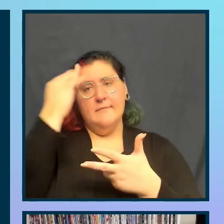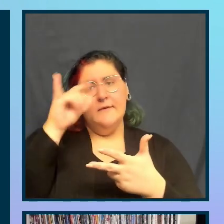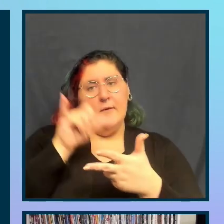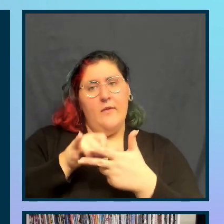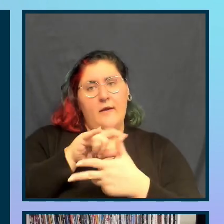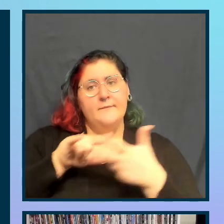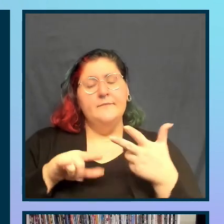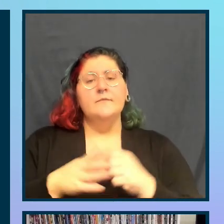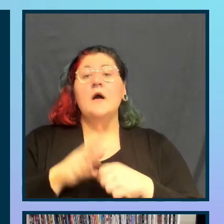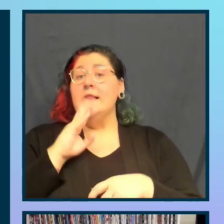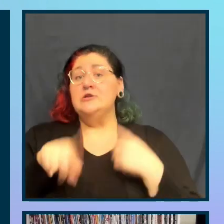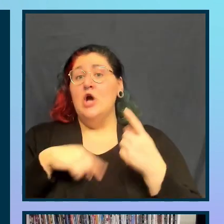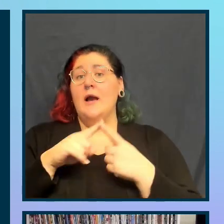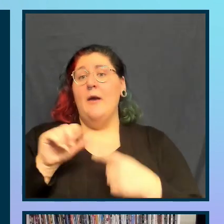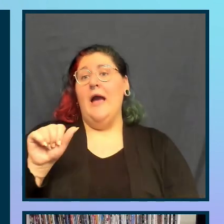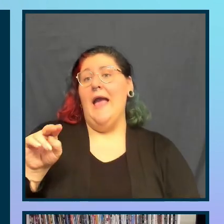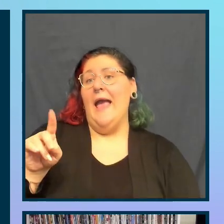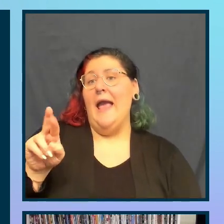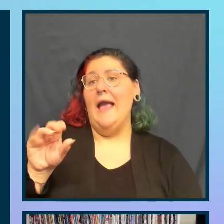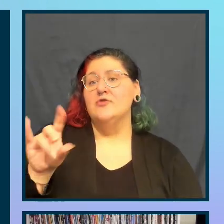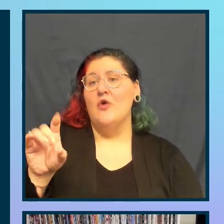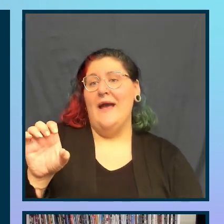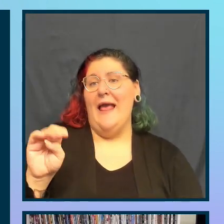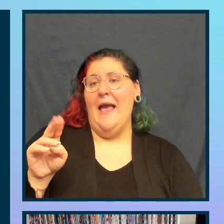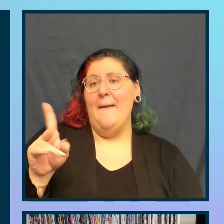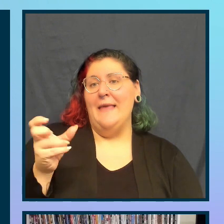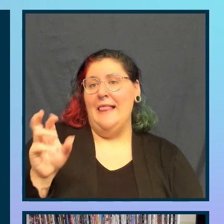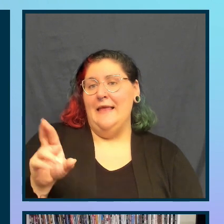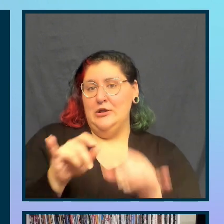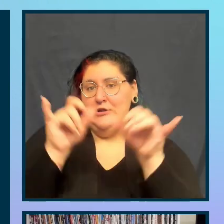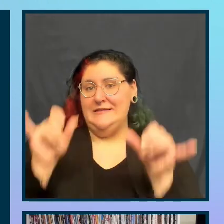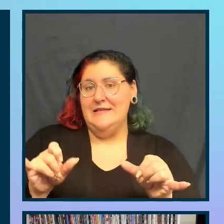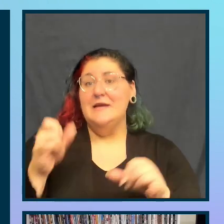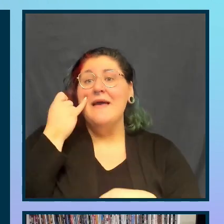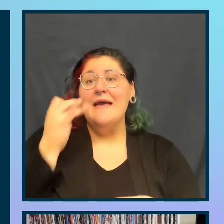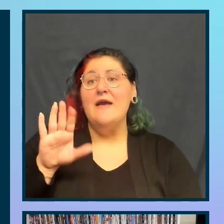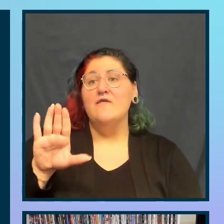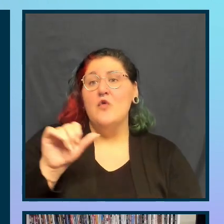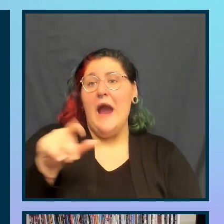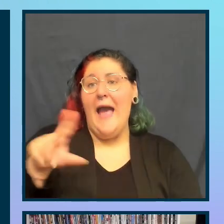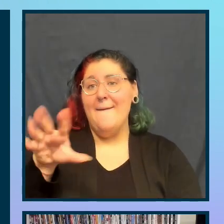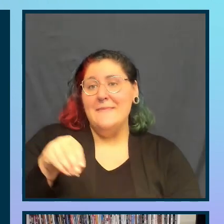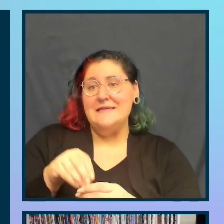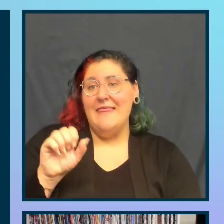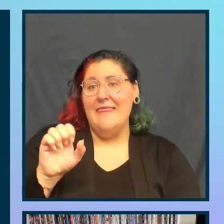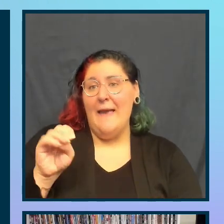So if your native app is running in the Android Emulator, you can run the TalkBack screen reader directly in the emulator for testing.